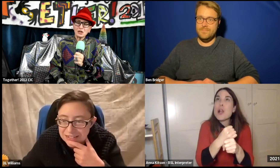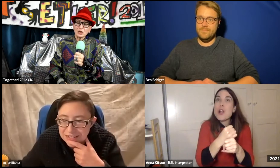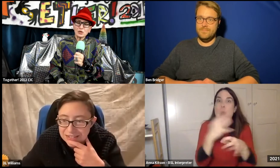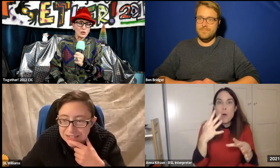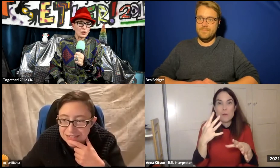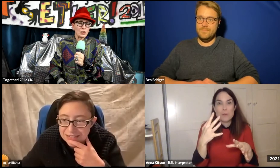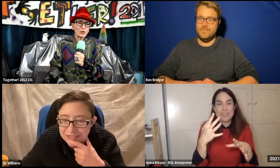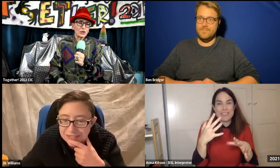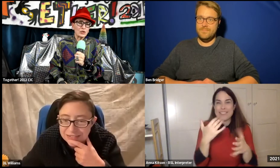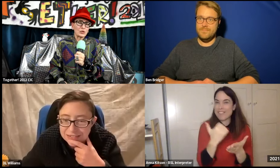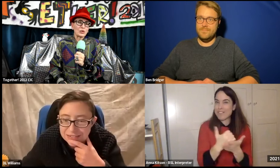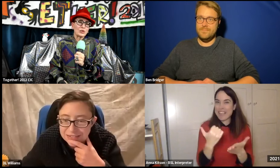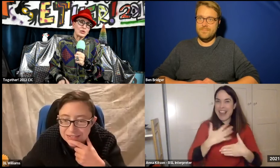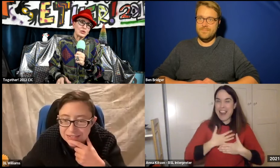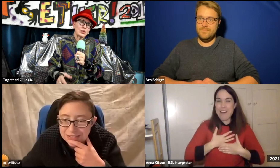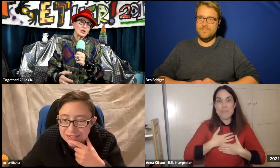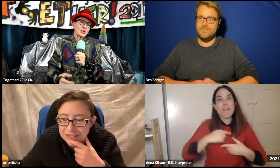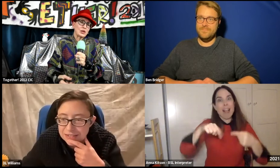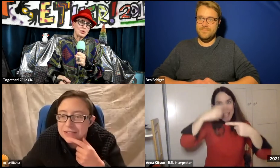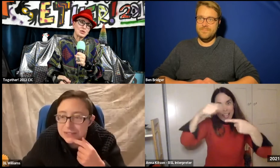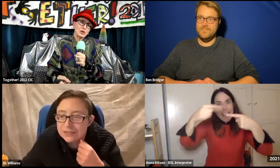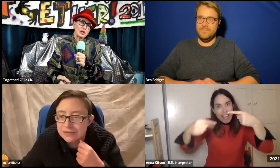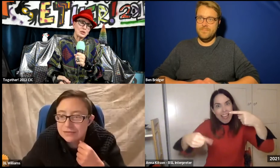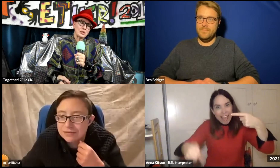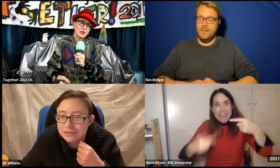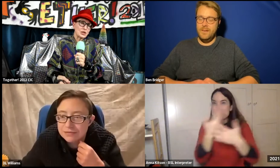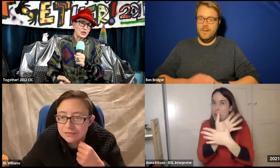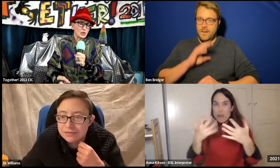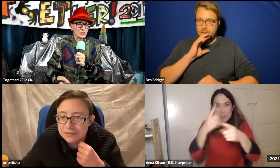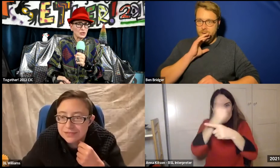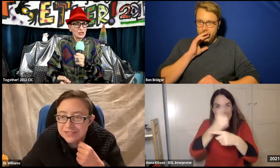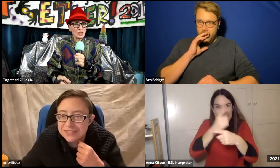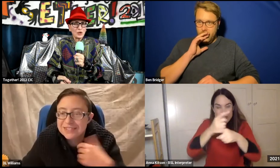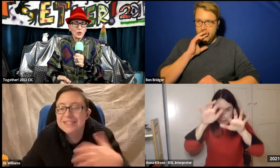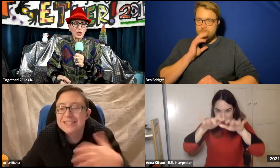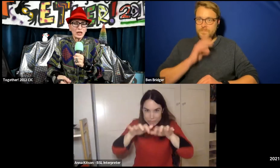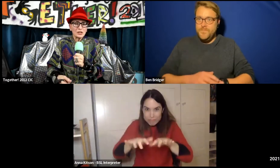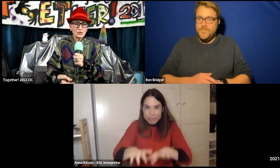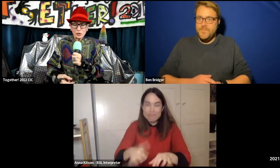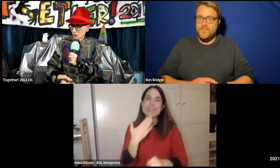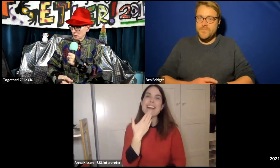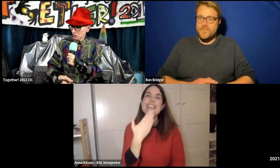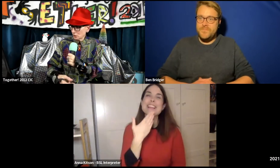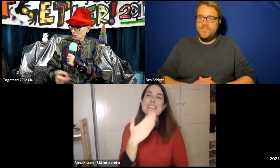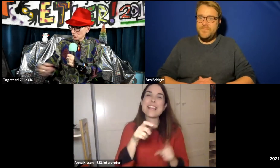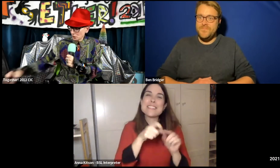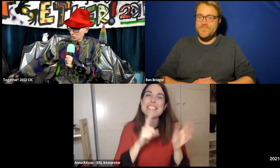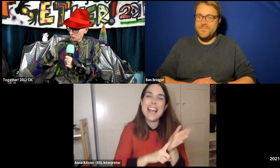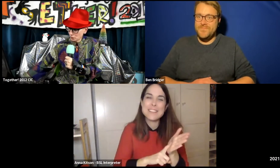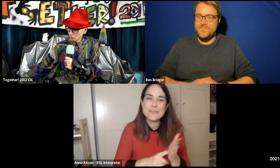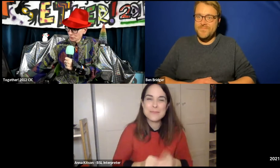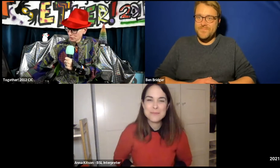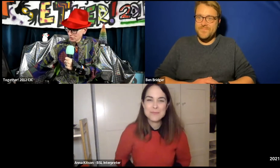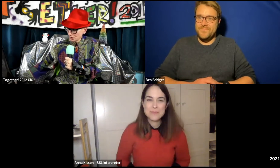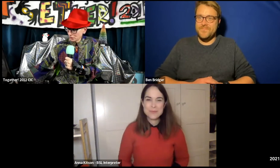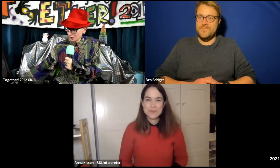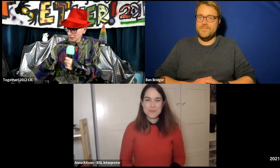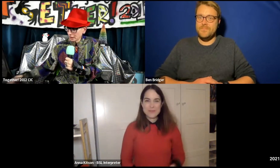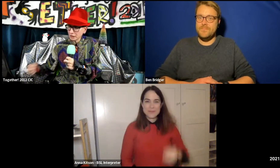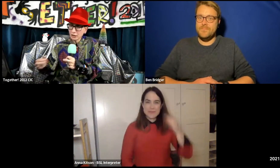It goes on and on and on. That was great, thank you DL. If we can switch spot lights again.